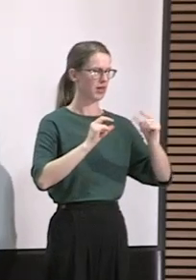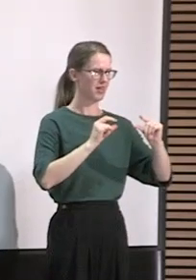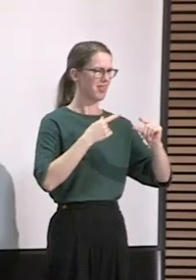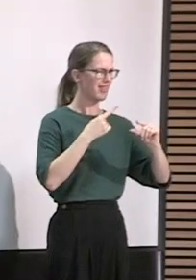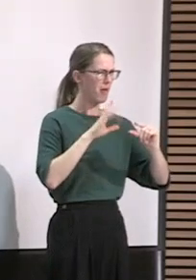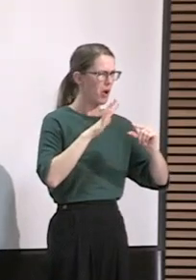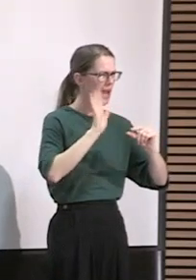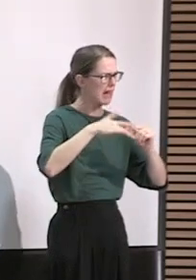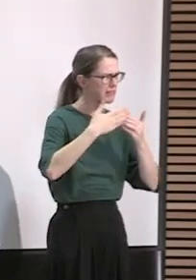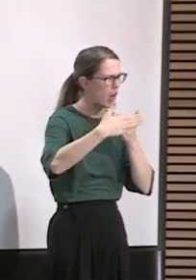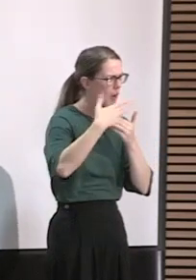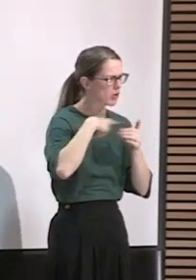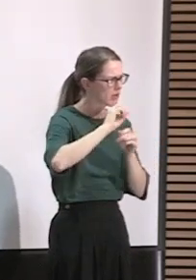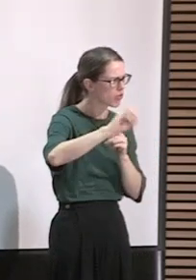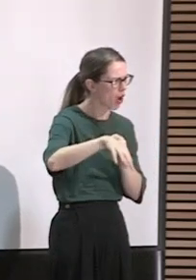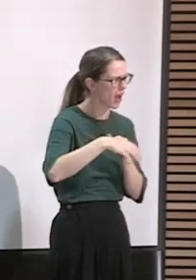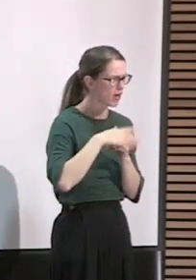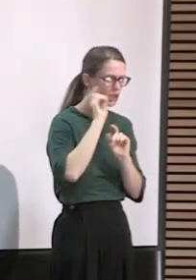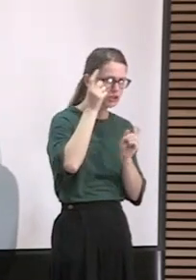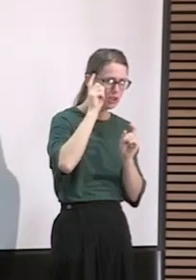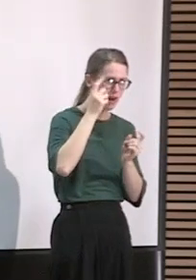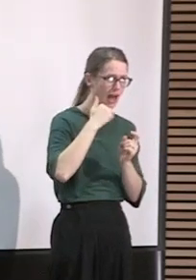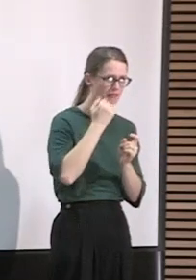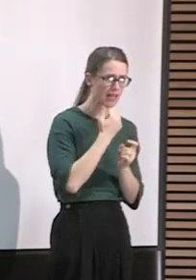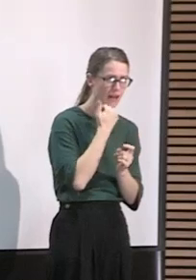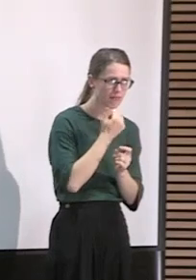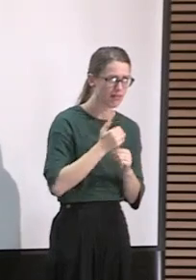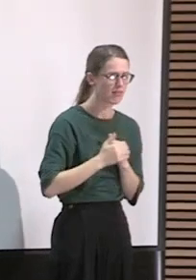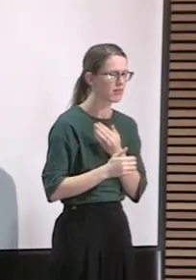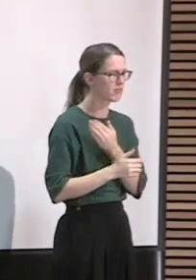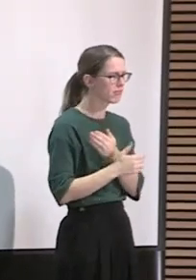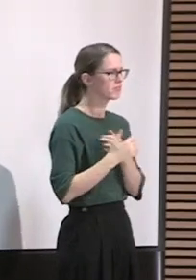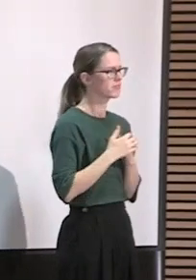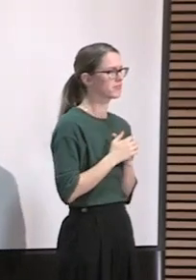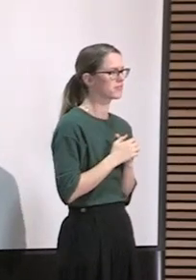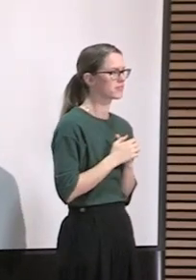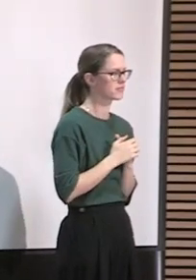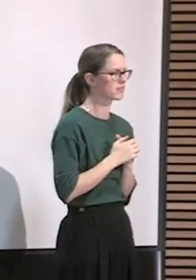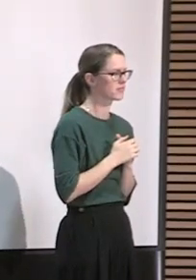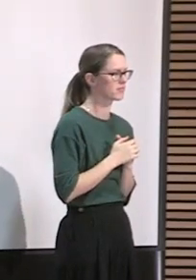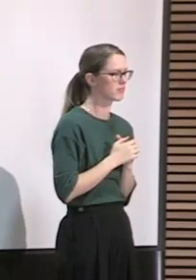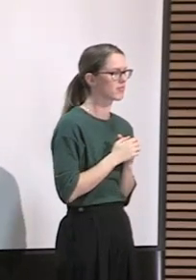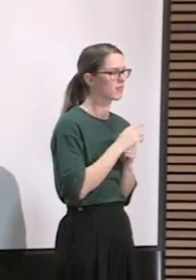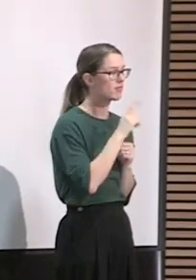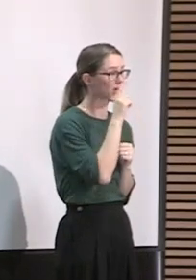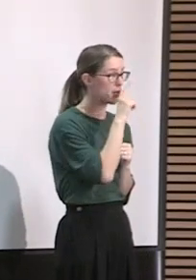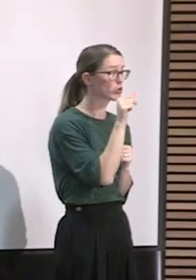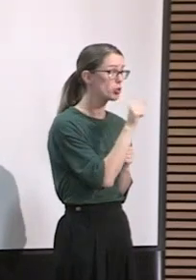like a lot. Of course, if you're talking a disposable mask, you might be getting a pack of 10 or a couple per